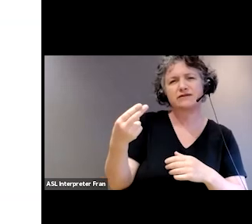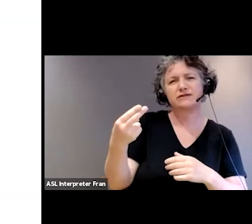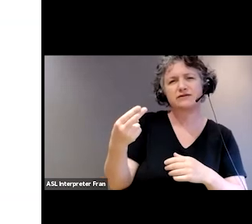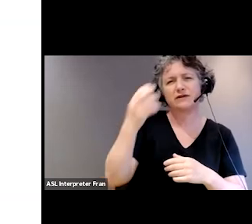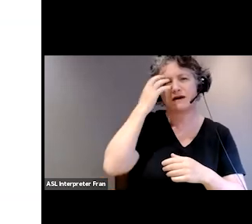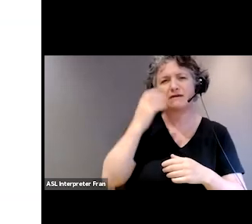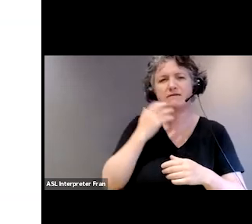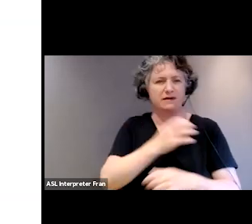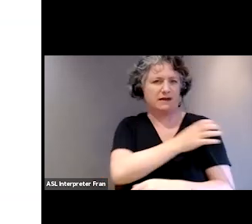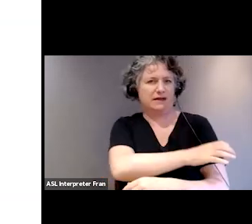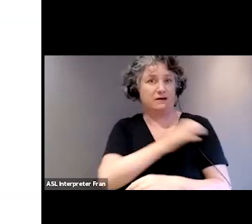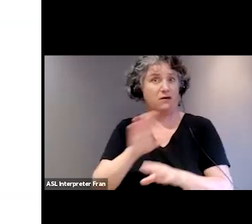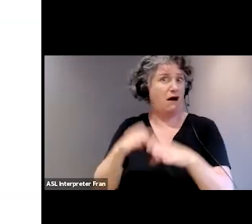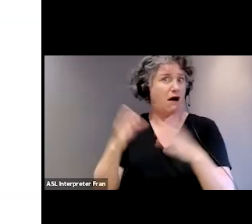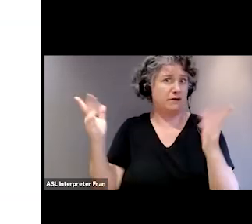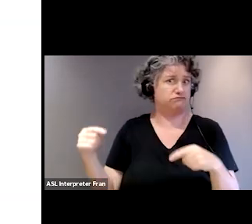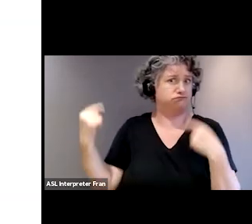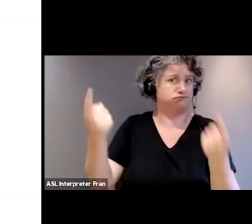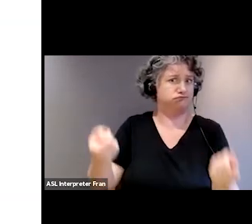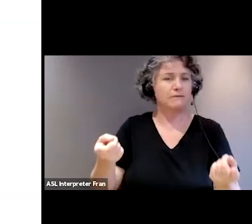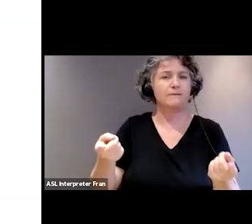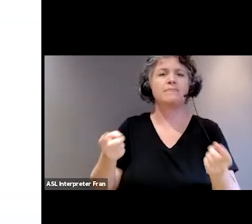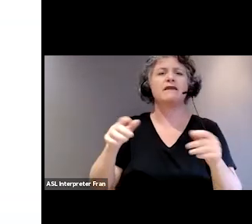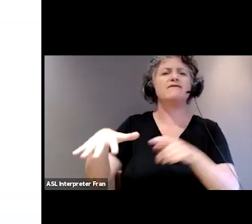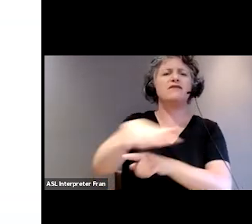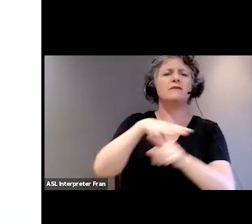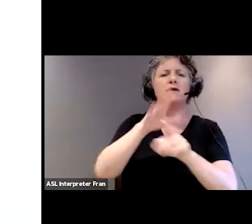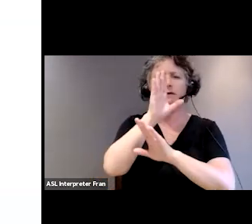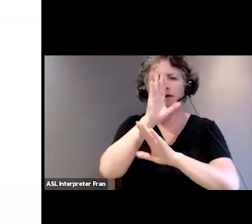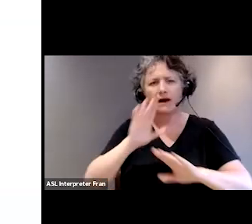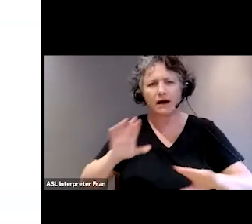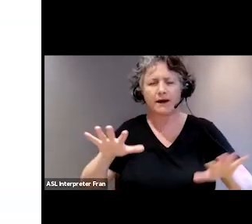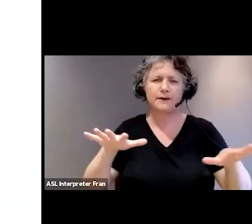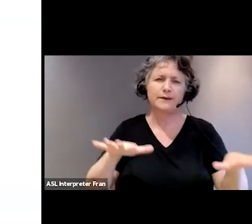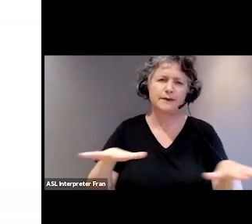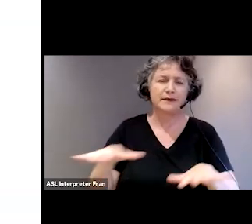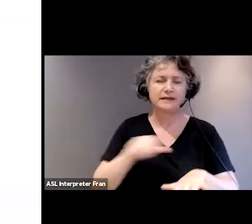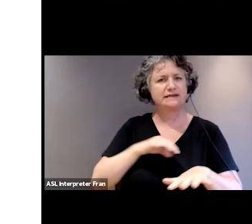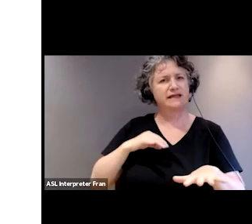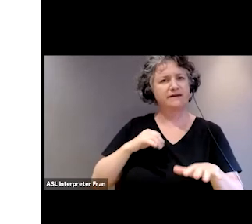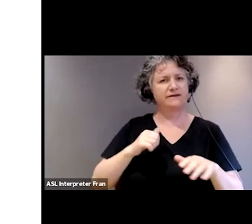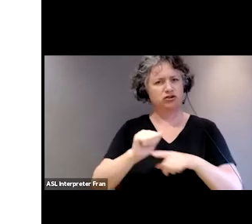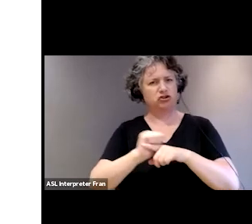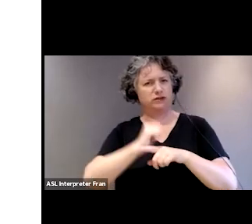the next slide as well.